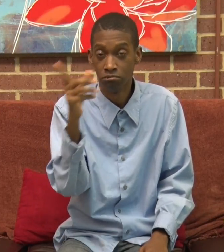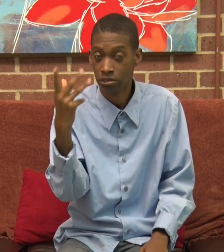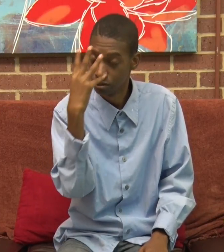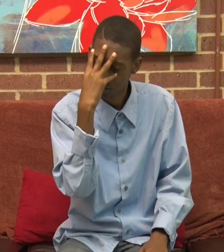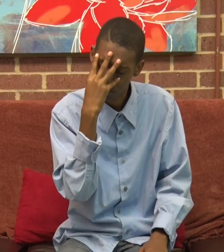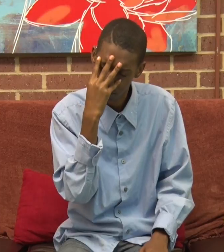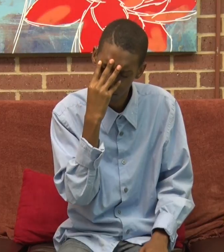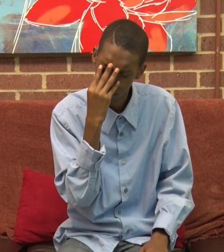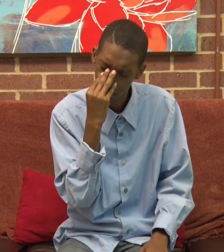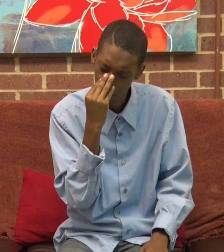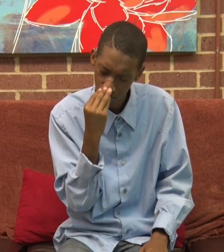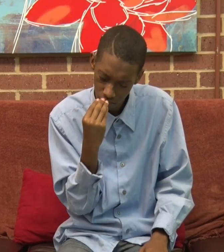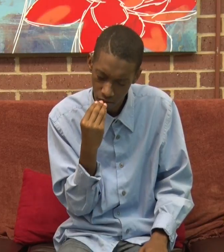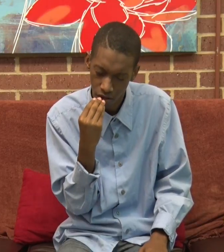Andrew, when he was asleep,